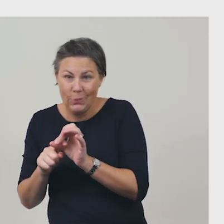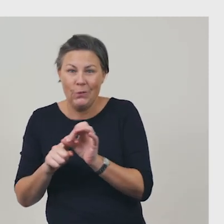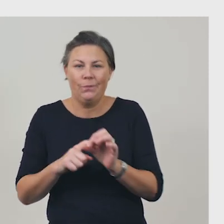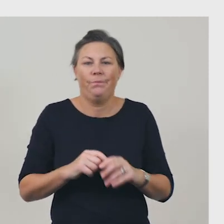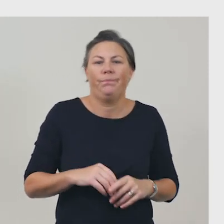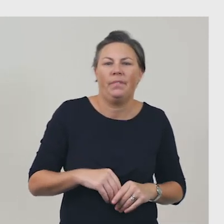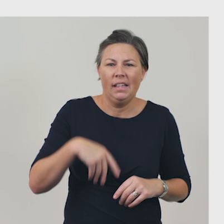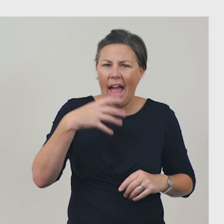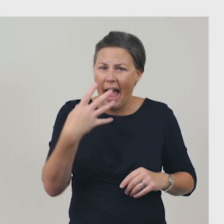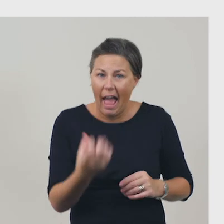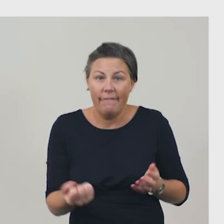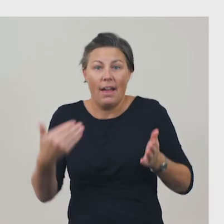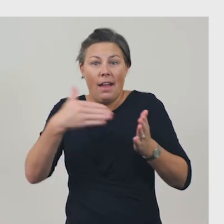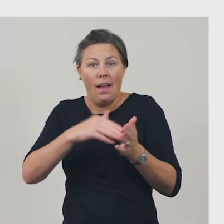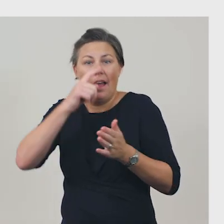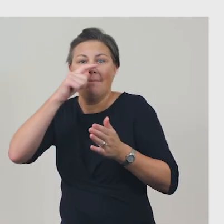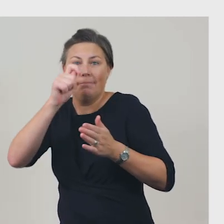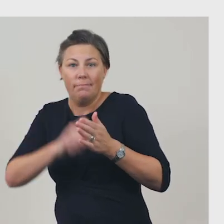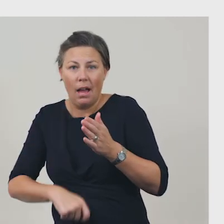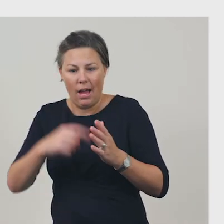A series of educational card packs are available.